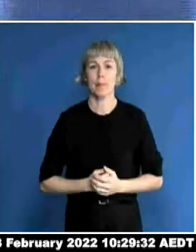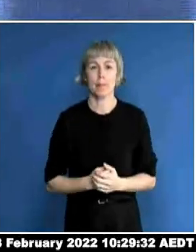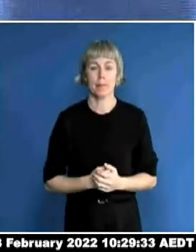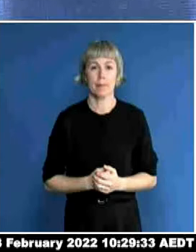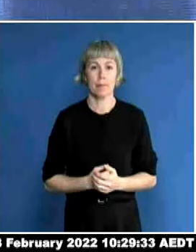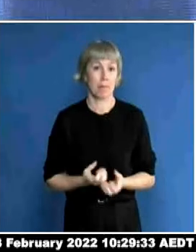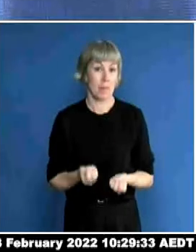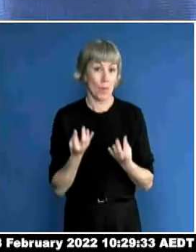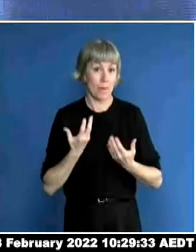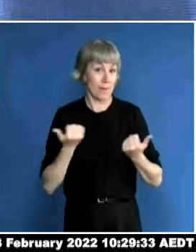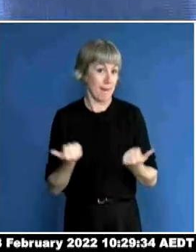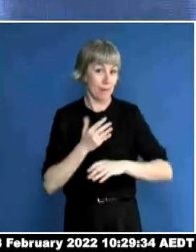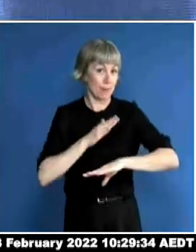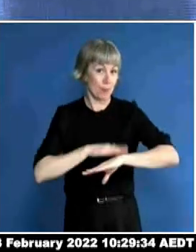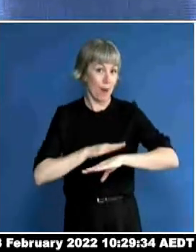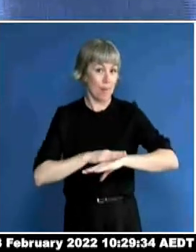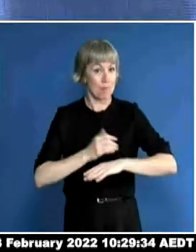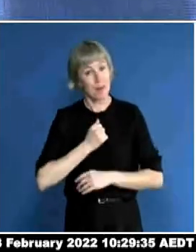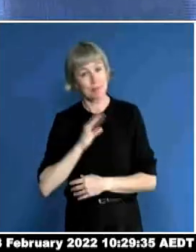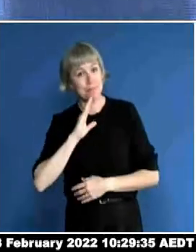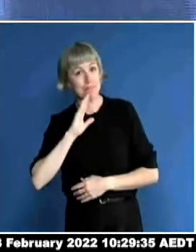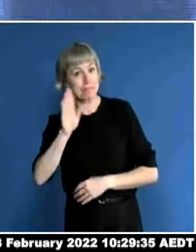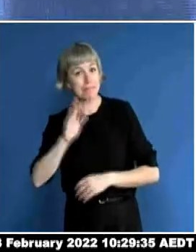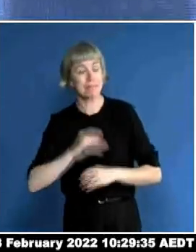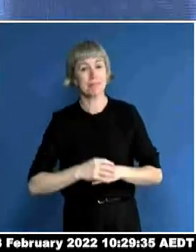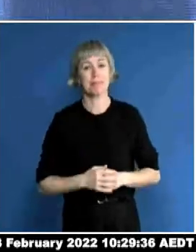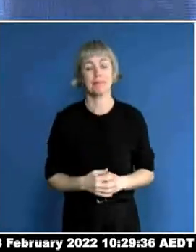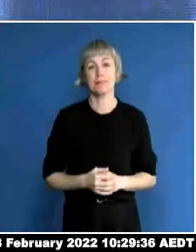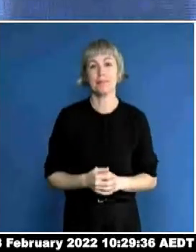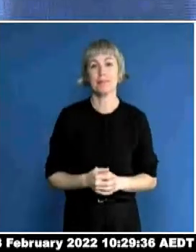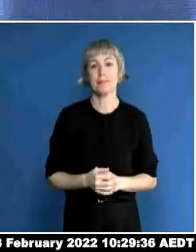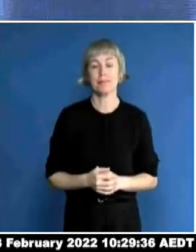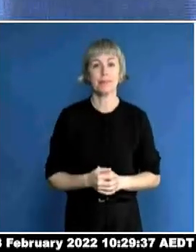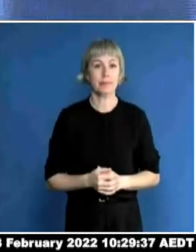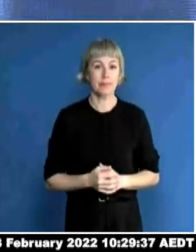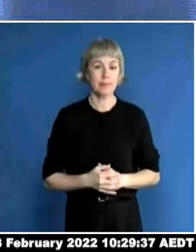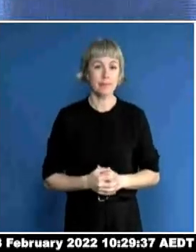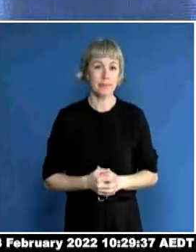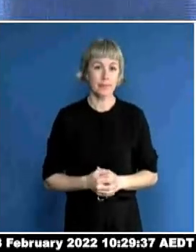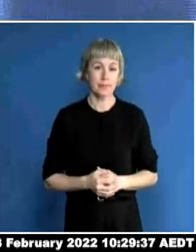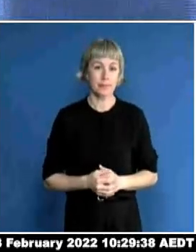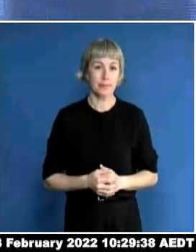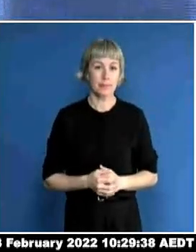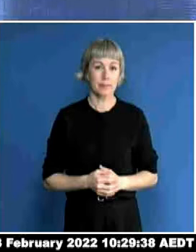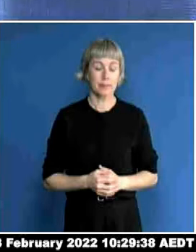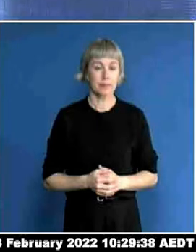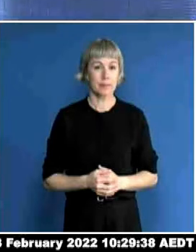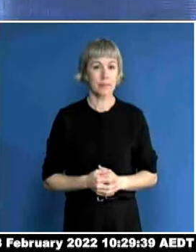I think it's generally recognised that the complexity is accepted both by government DES